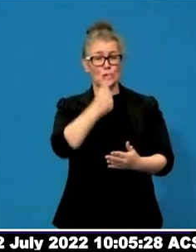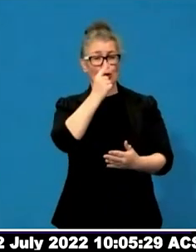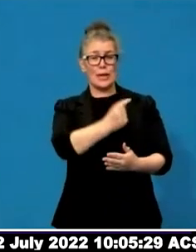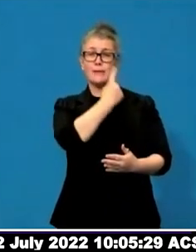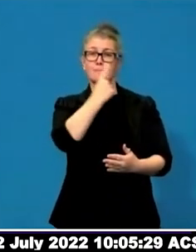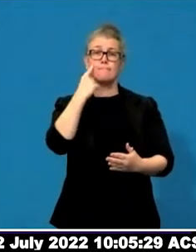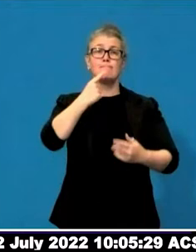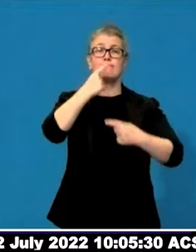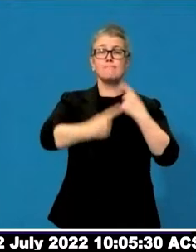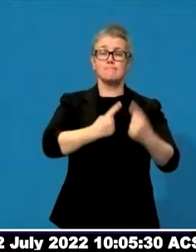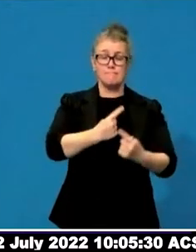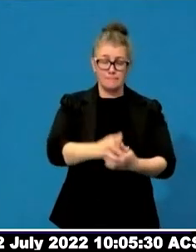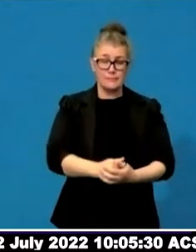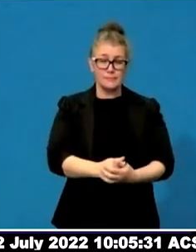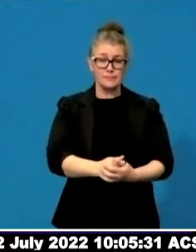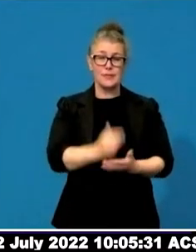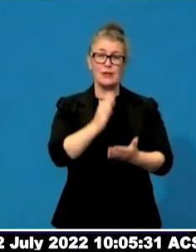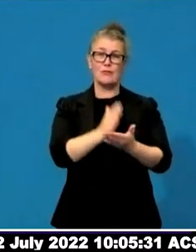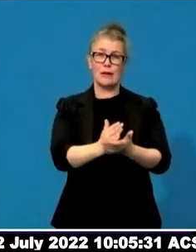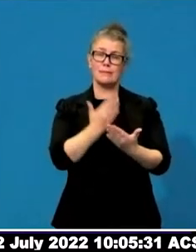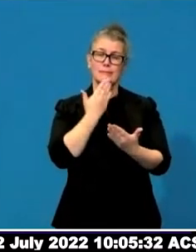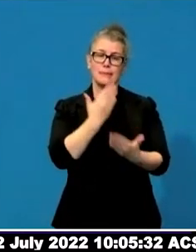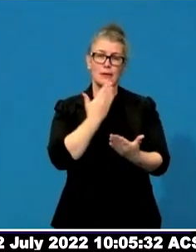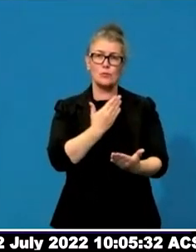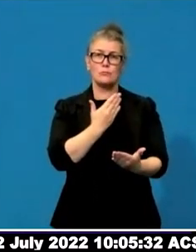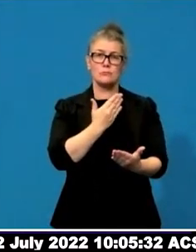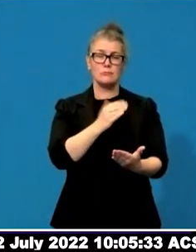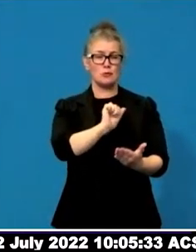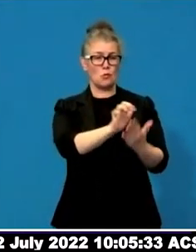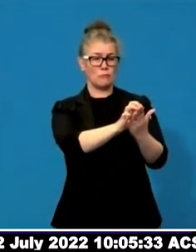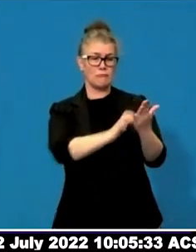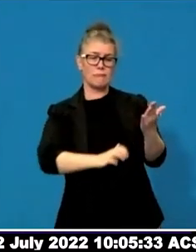We are very grateful to you for the statement that you have provided.